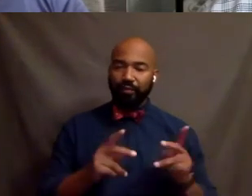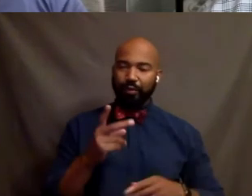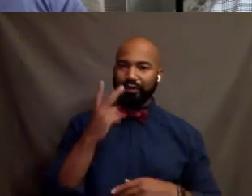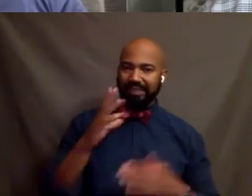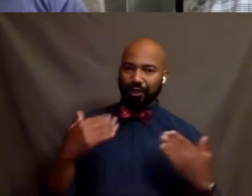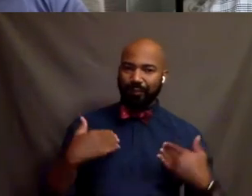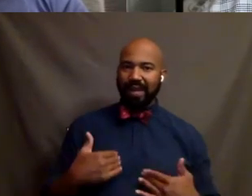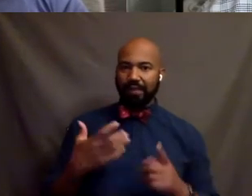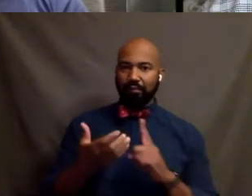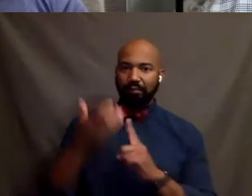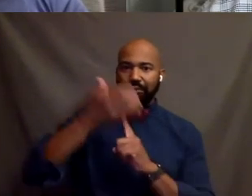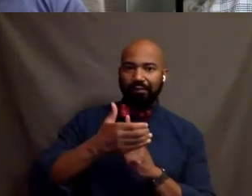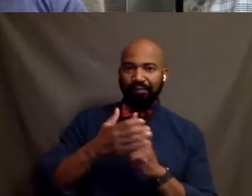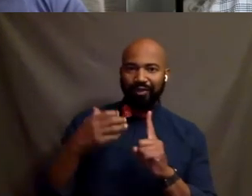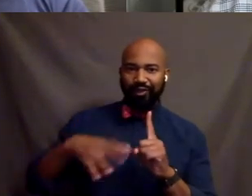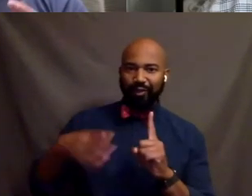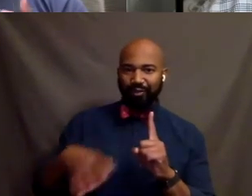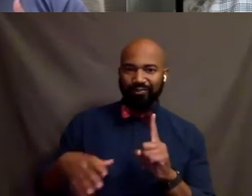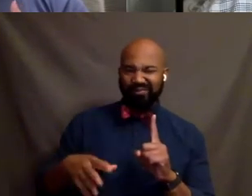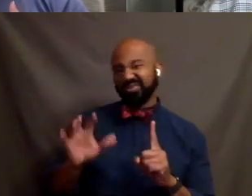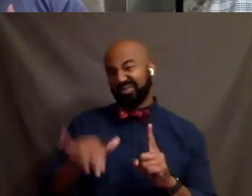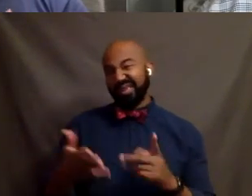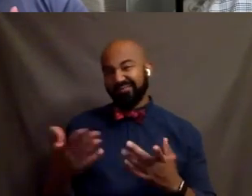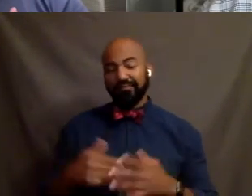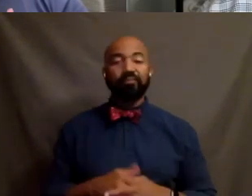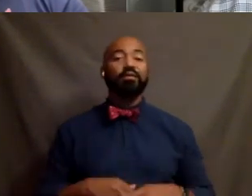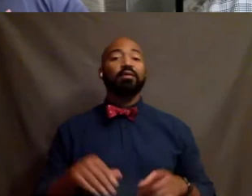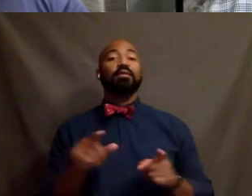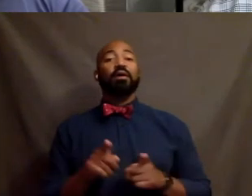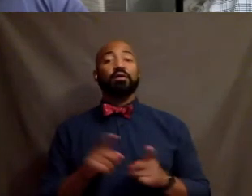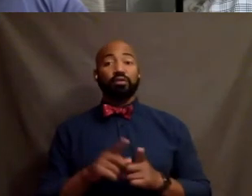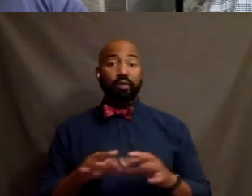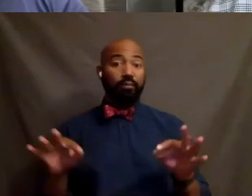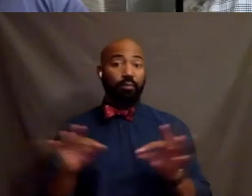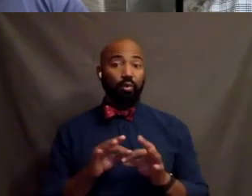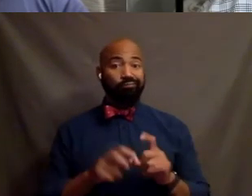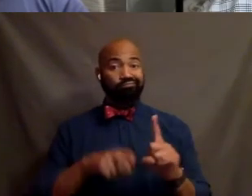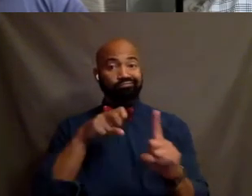I would also encourage people to talk to human resources or their managers or someone that they trust